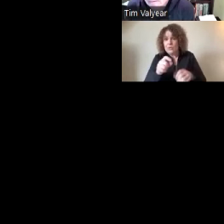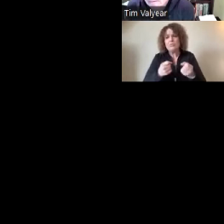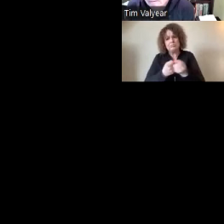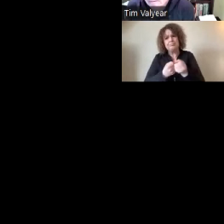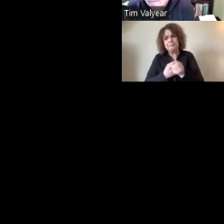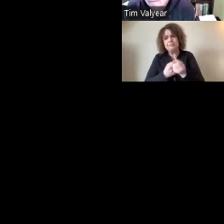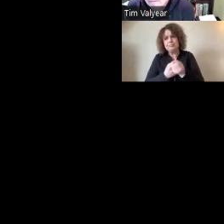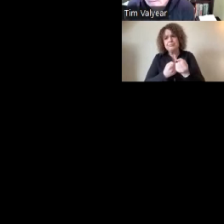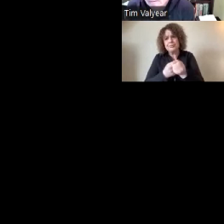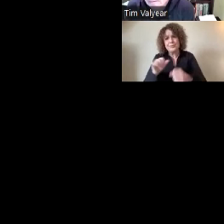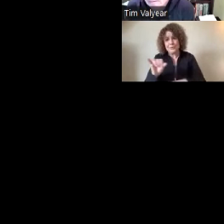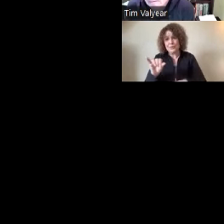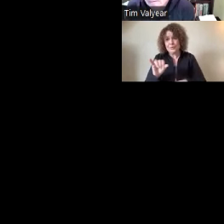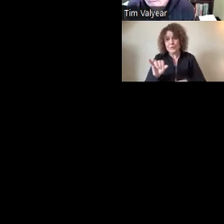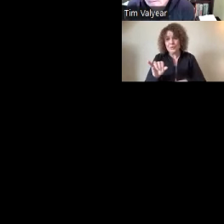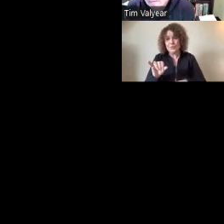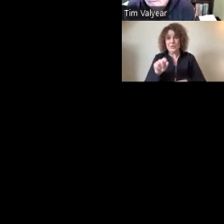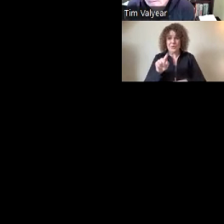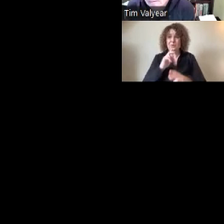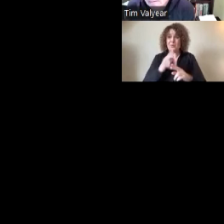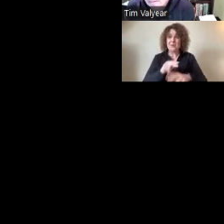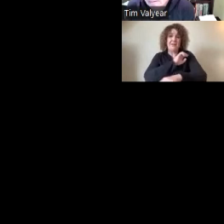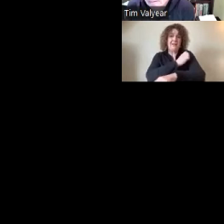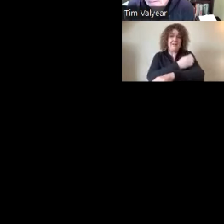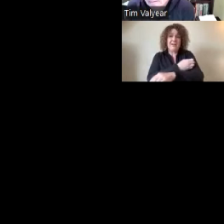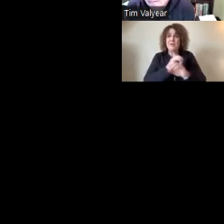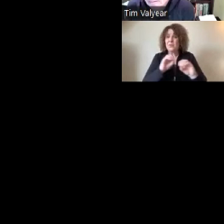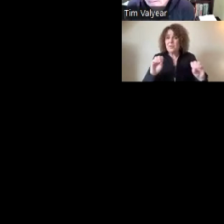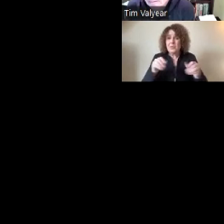protect our communities and support the staff who are